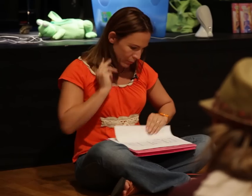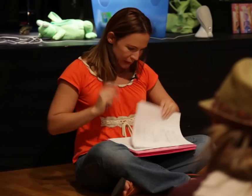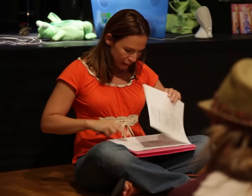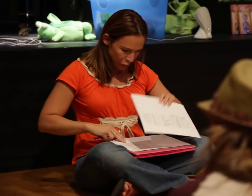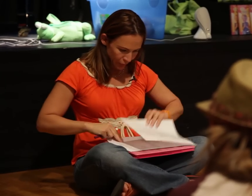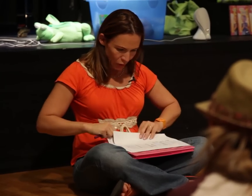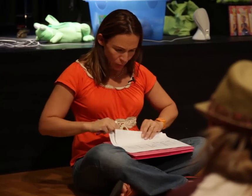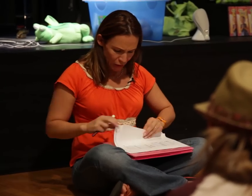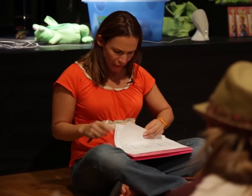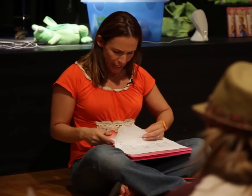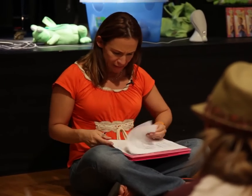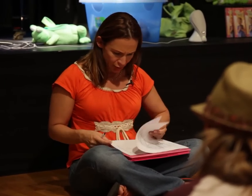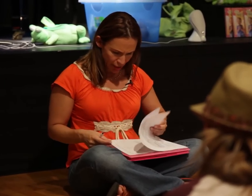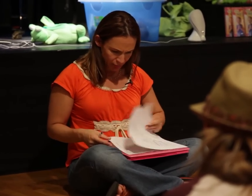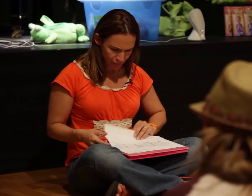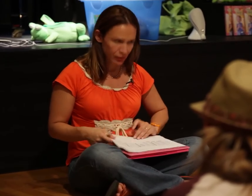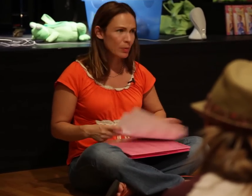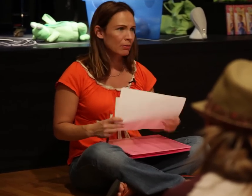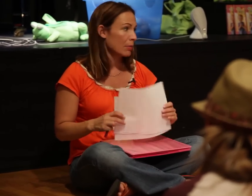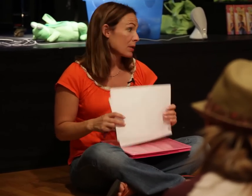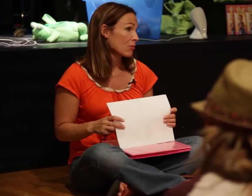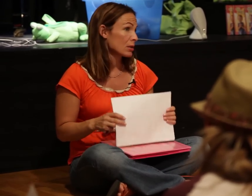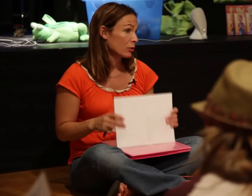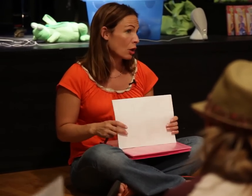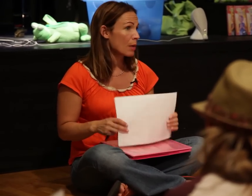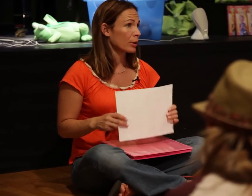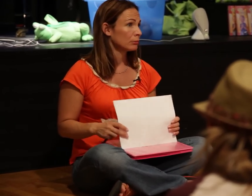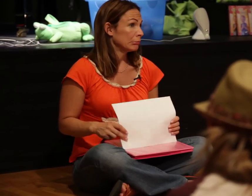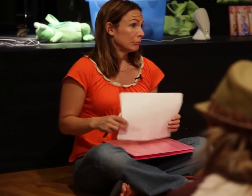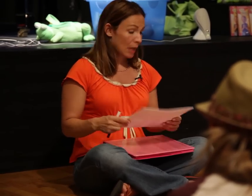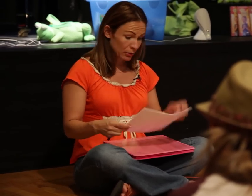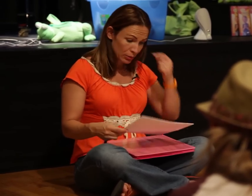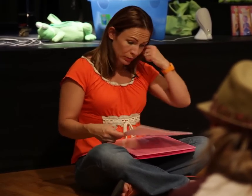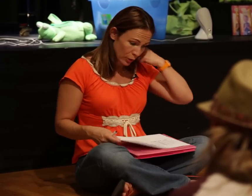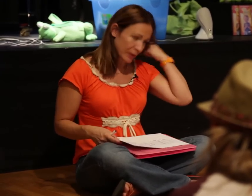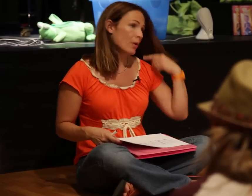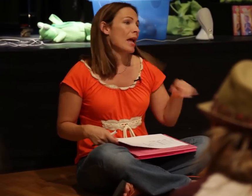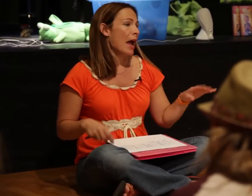We were missing two from our morning class, so I was hoping maybe they will show up or I don't know. I hope so.